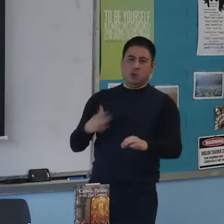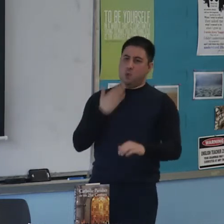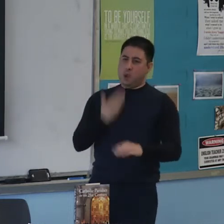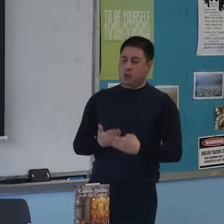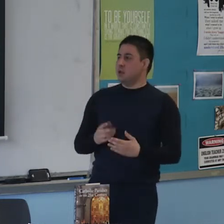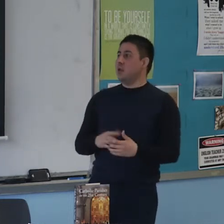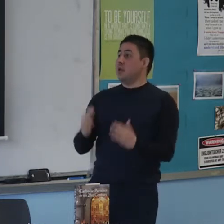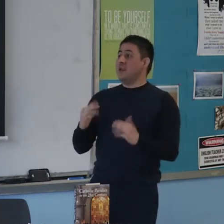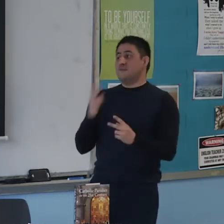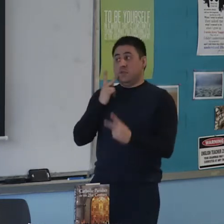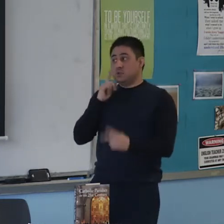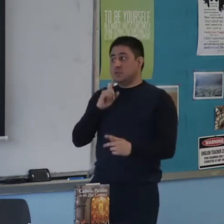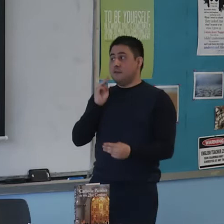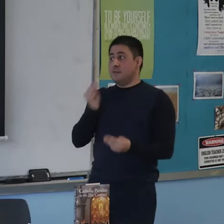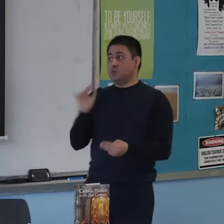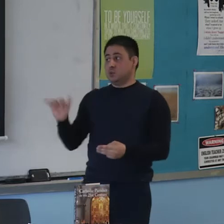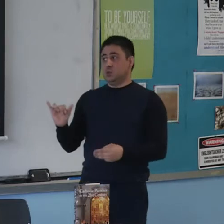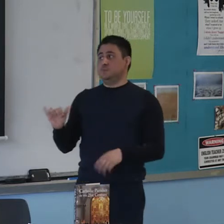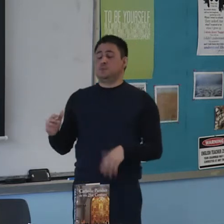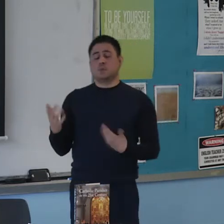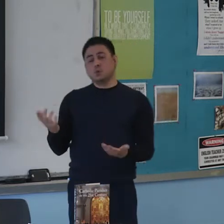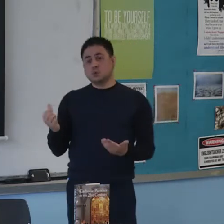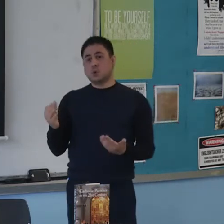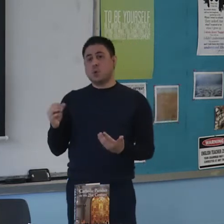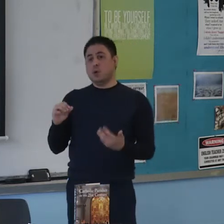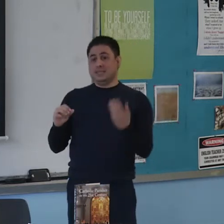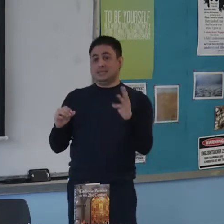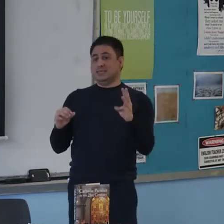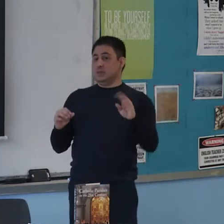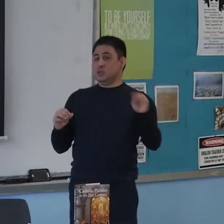same here on visual deaf ministry. You get 16 percent said they need more